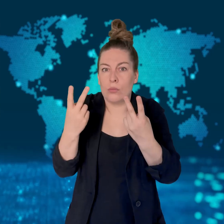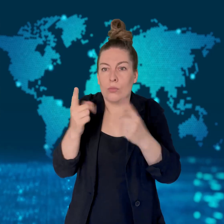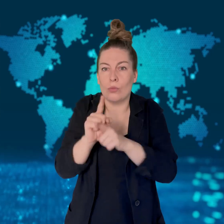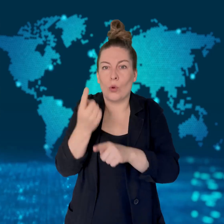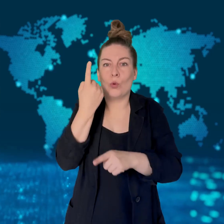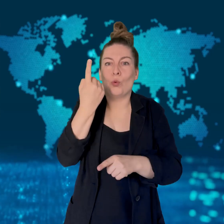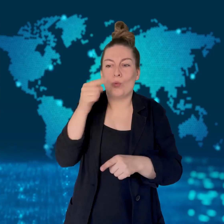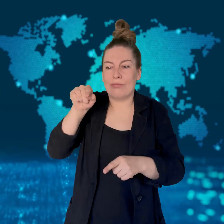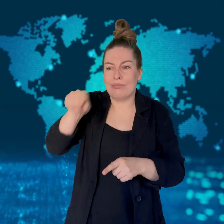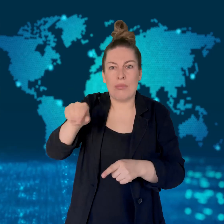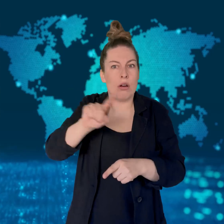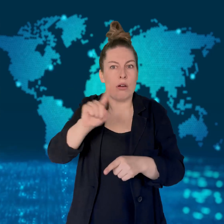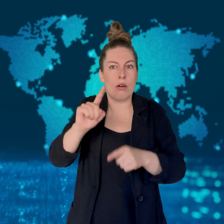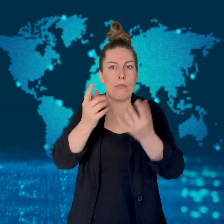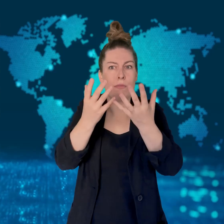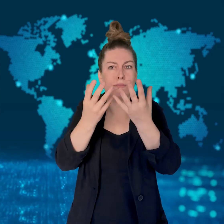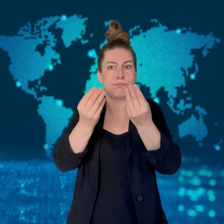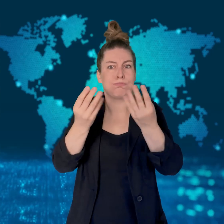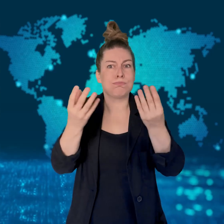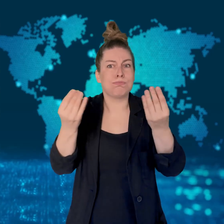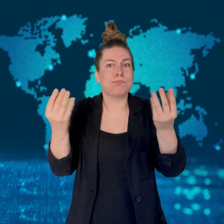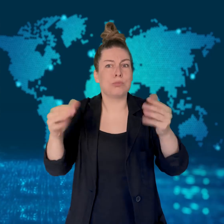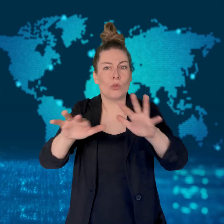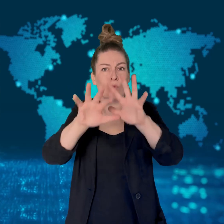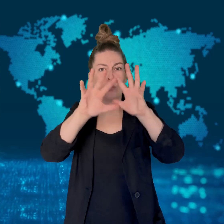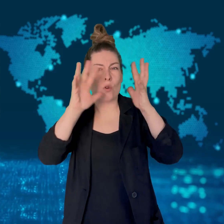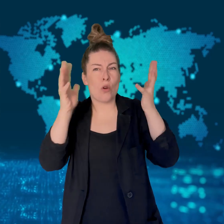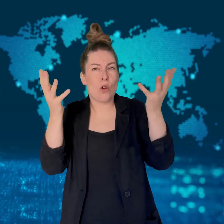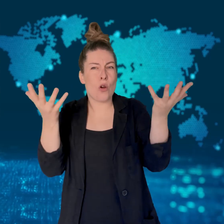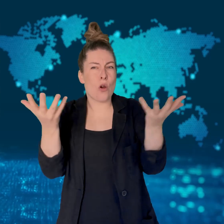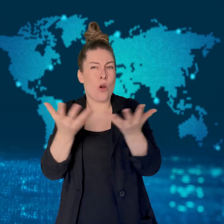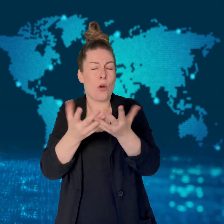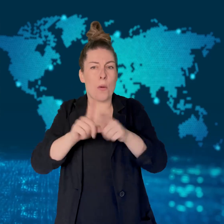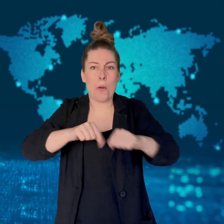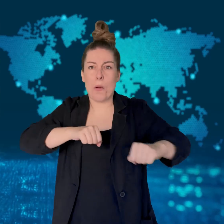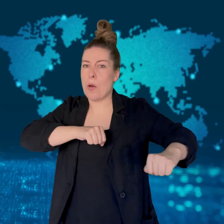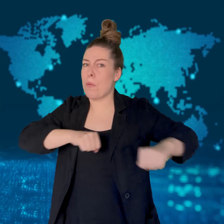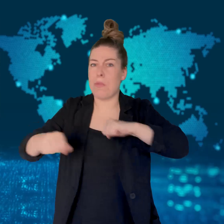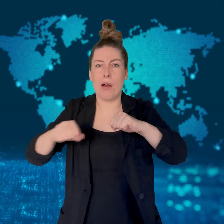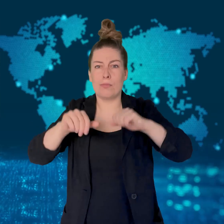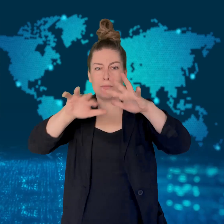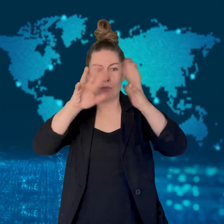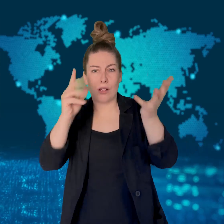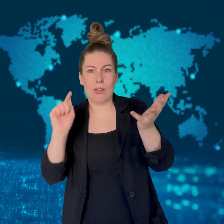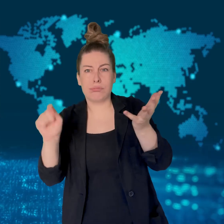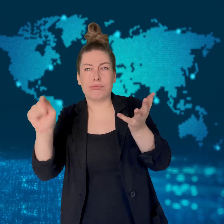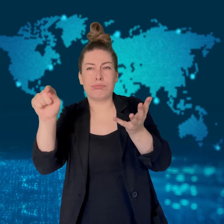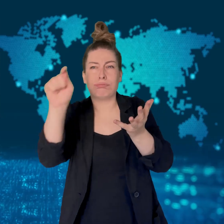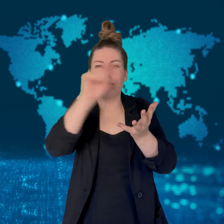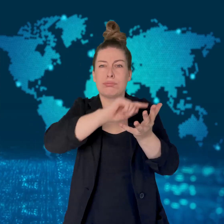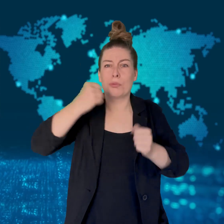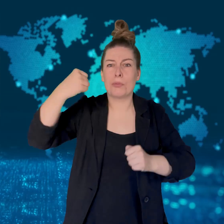and graduations would be impacted.